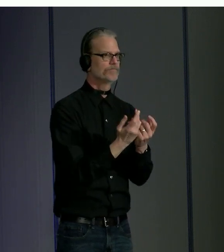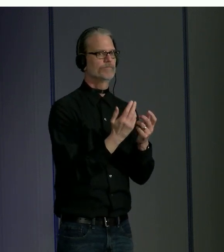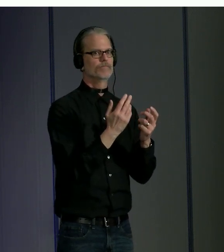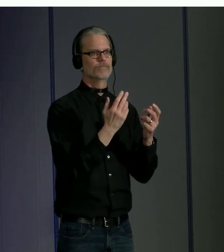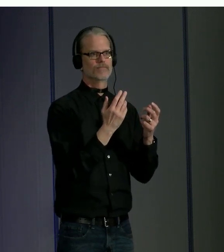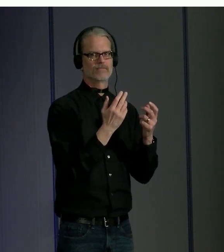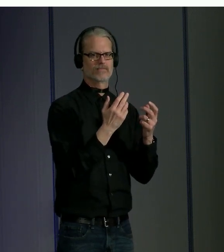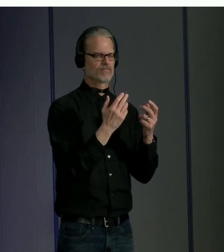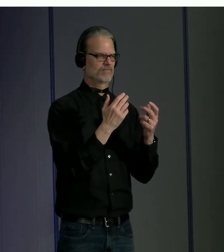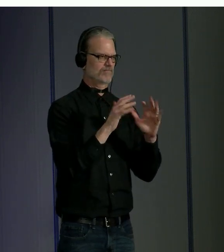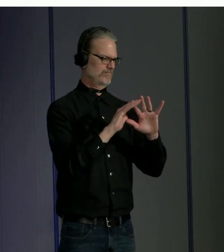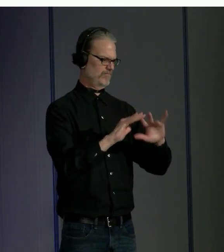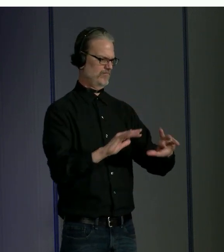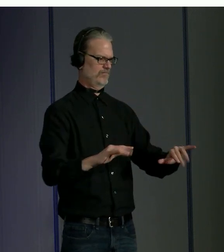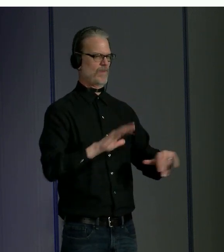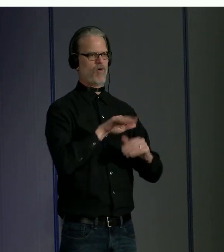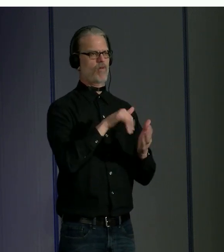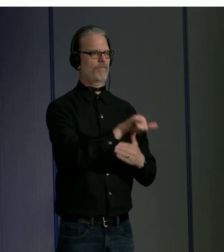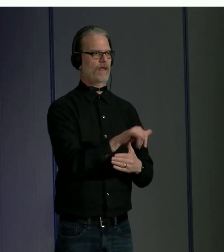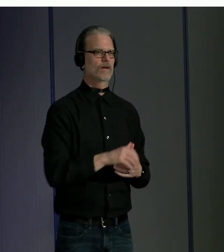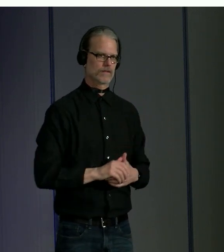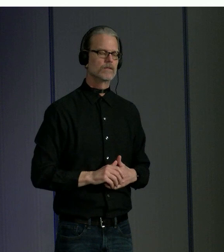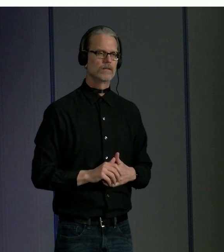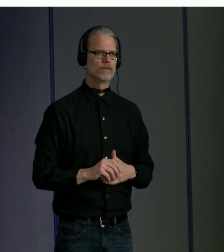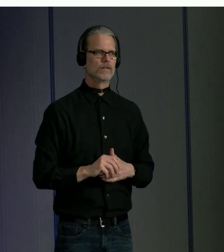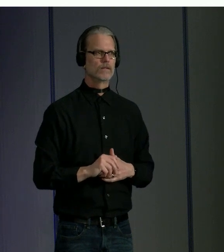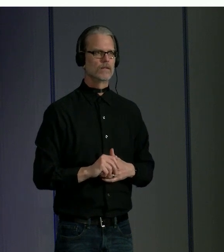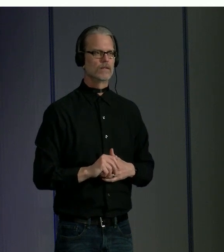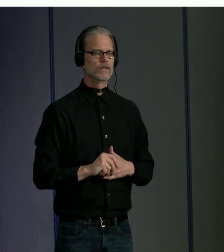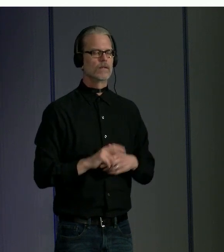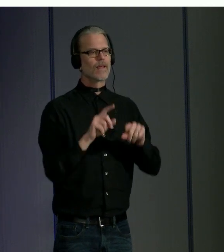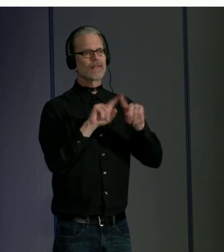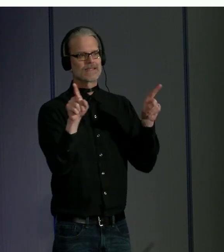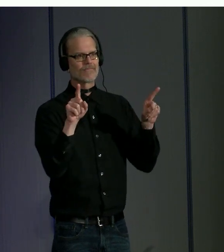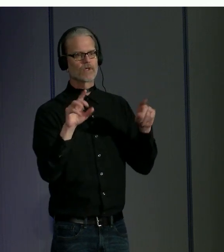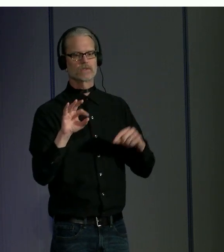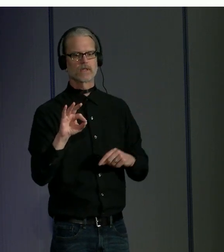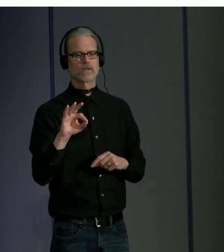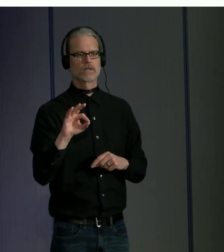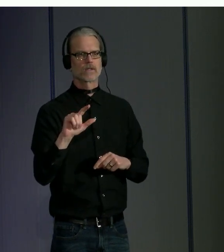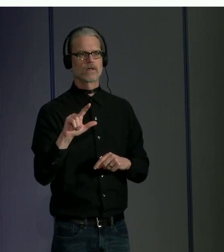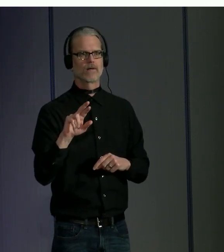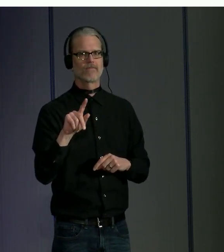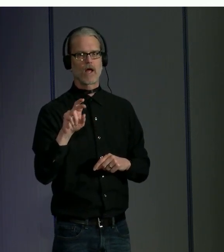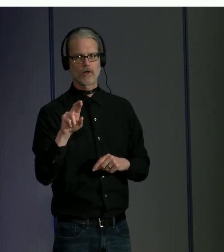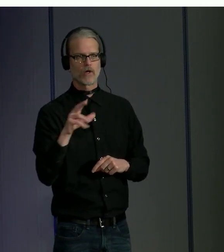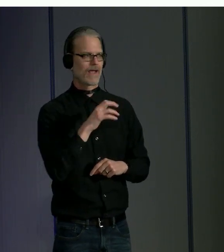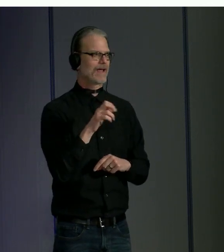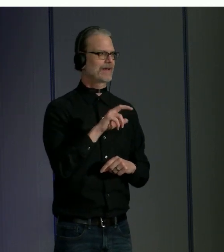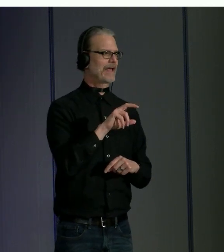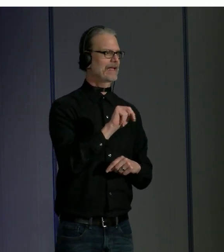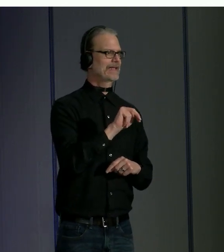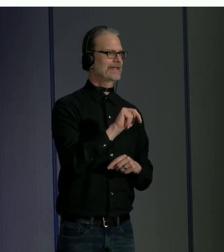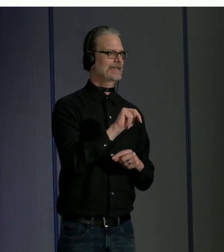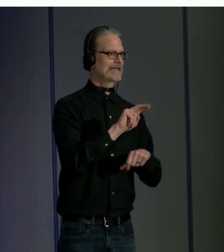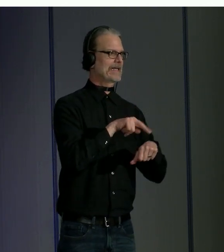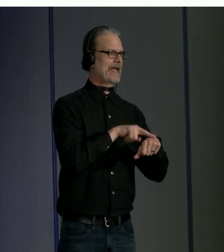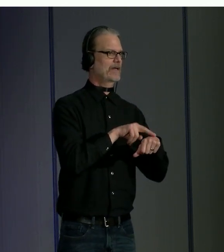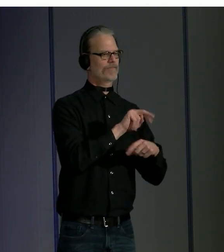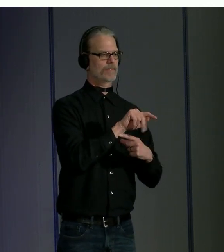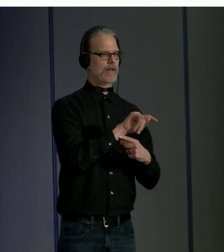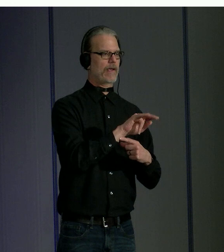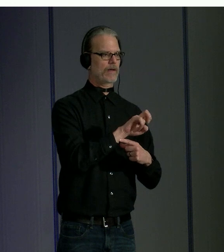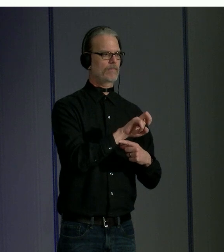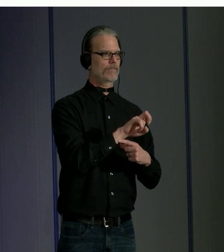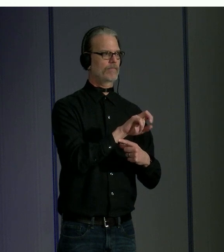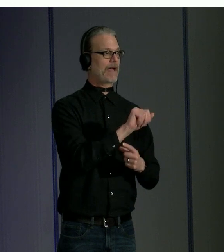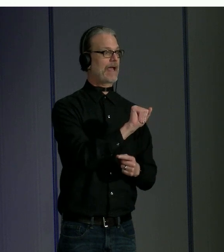So the difference between Flutter and a native application is if somebody came to you and